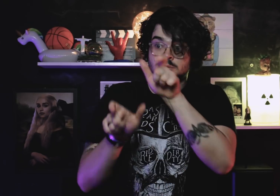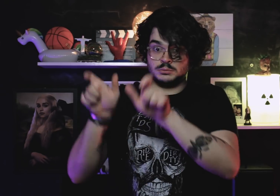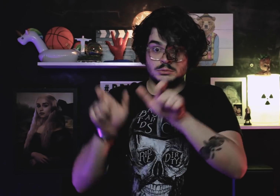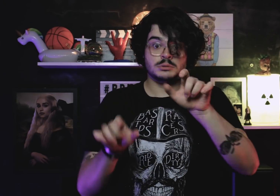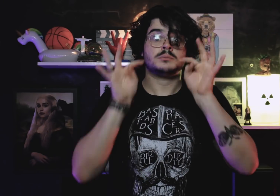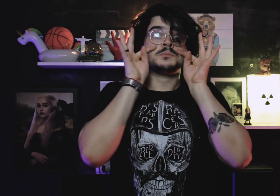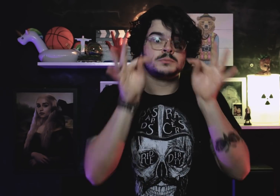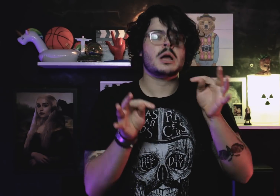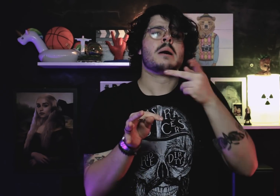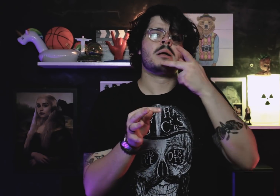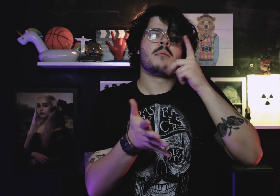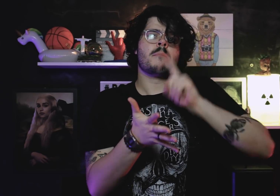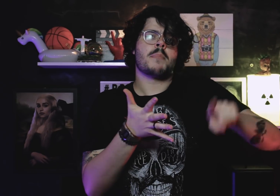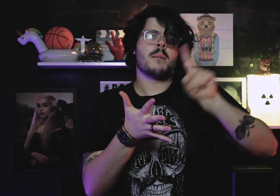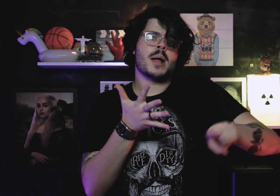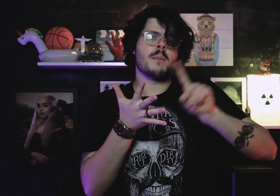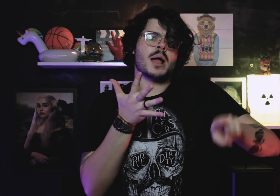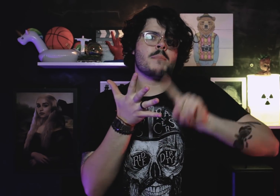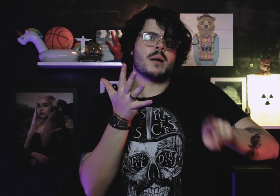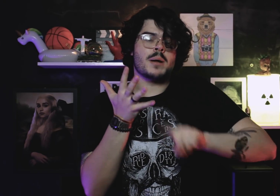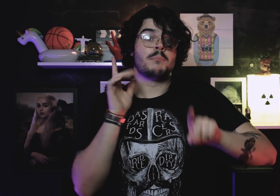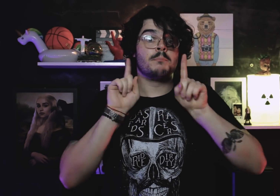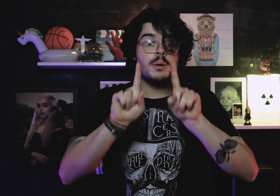This information was obtained by testimonies,